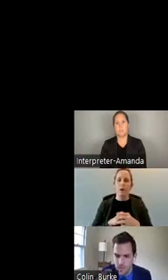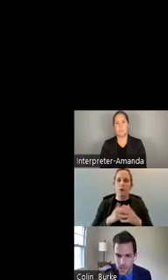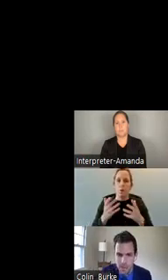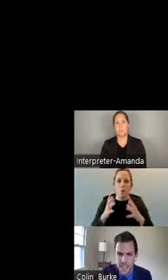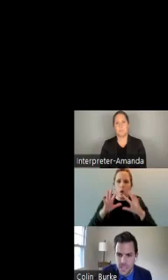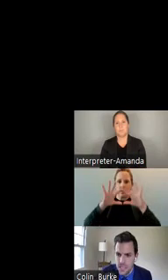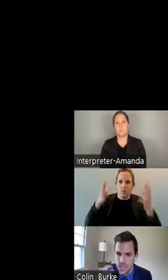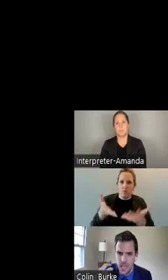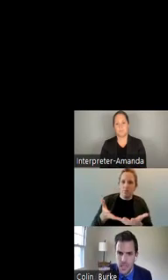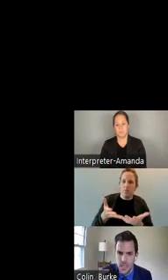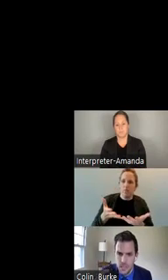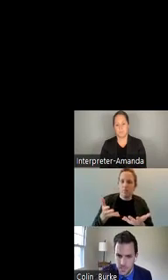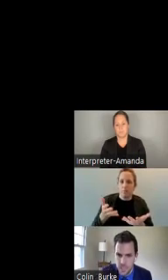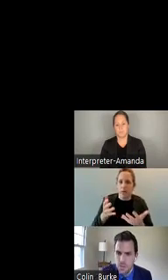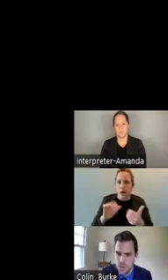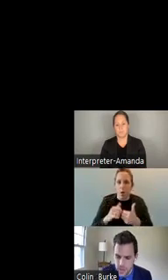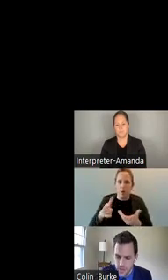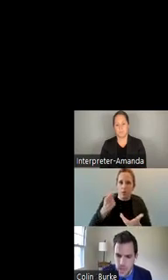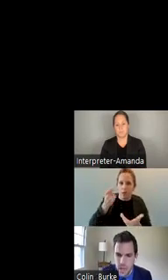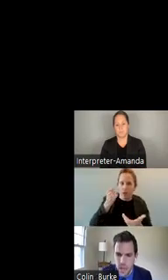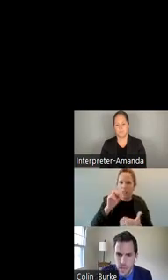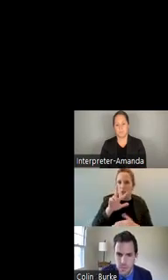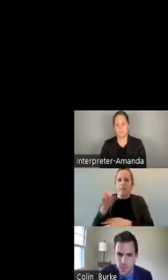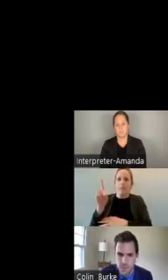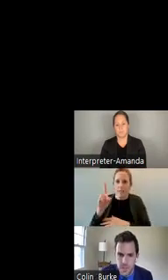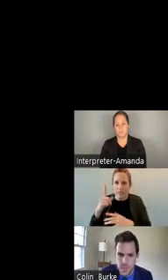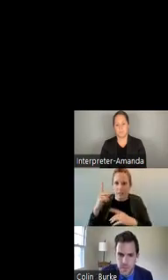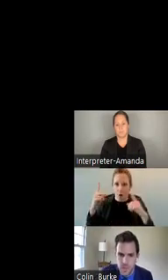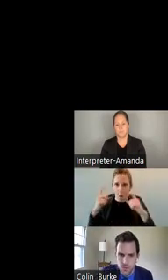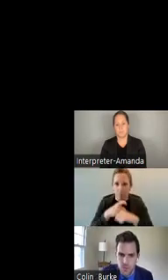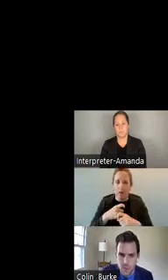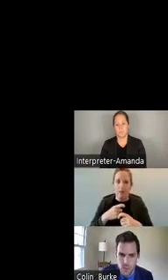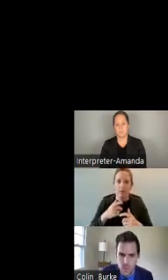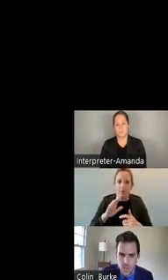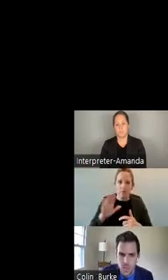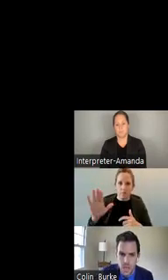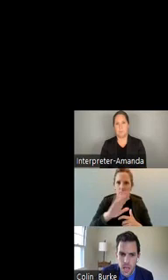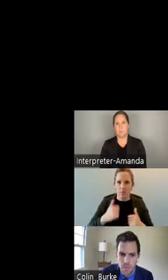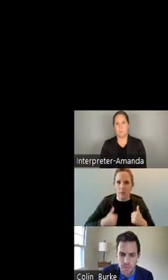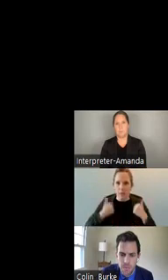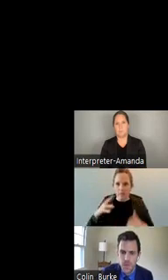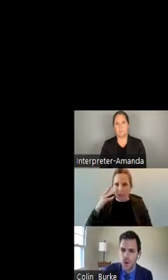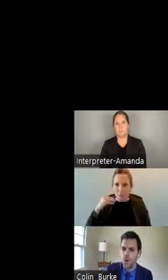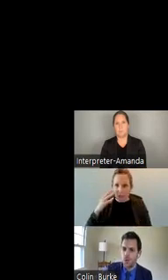of the complexity and the lived experience um of this of this group of Youth um so in